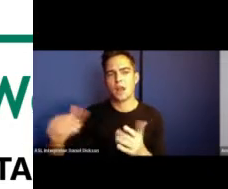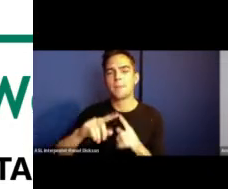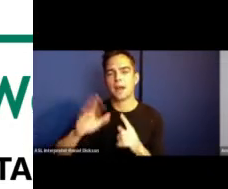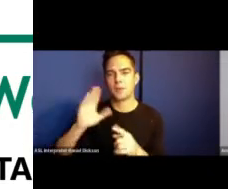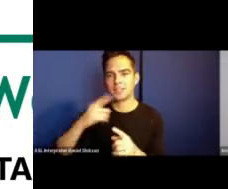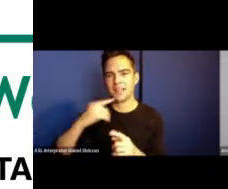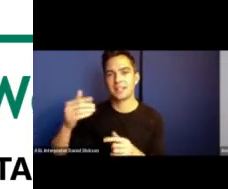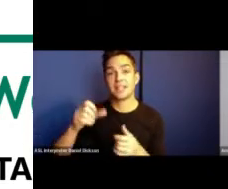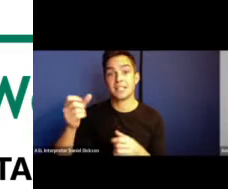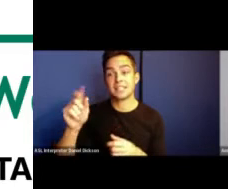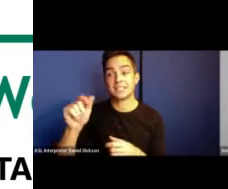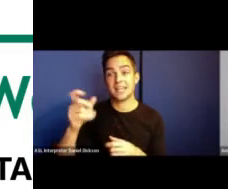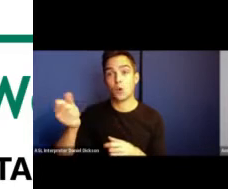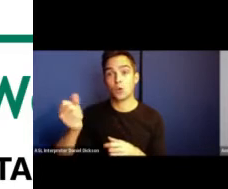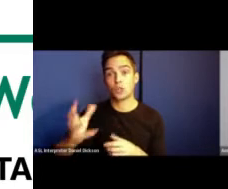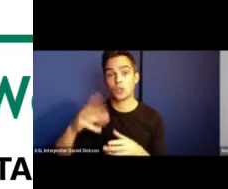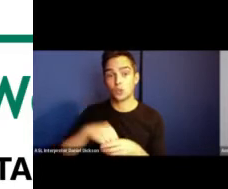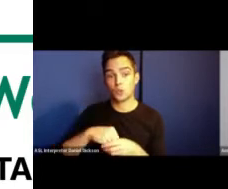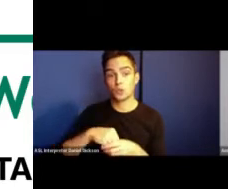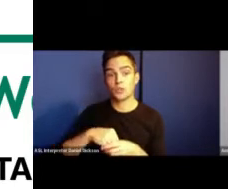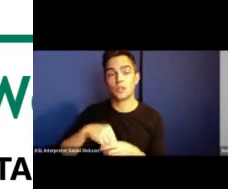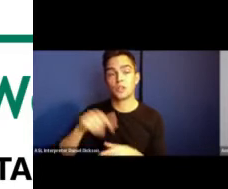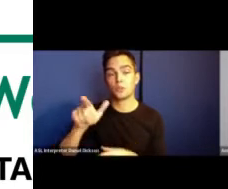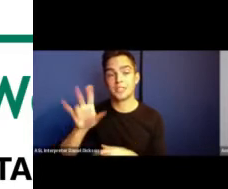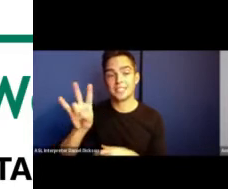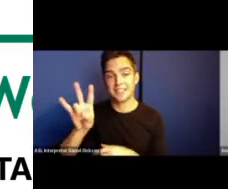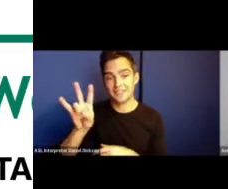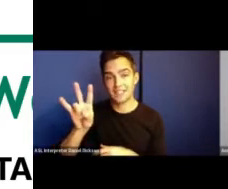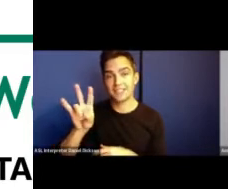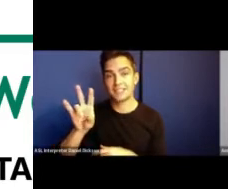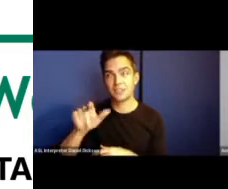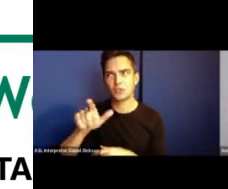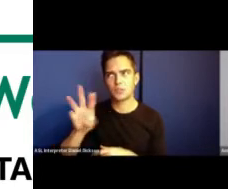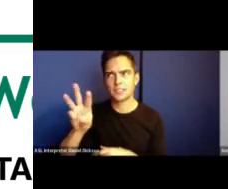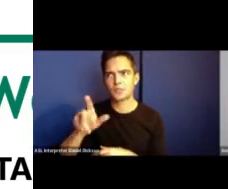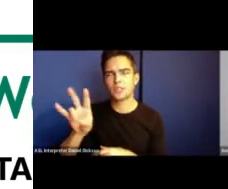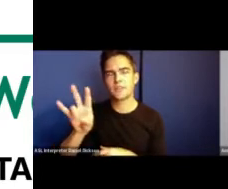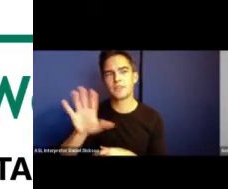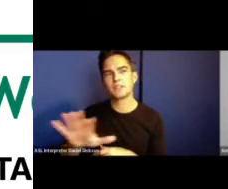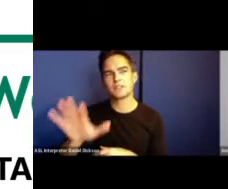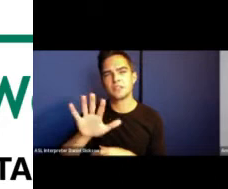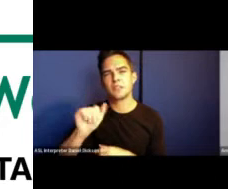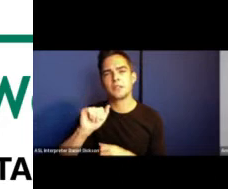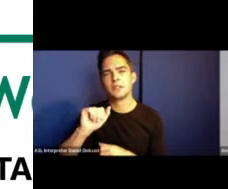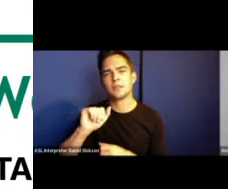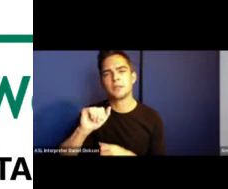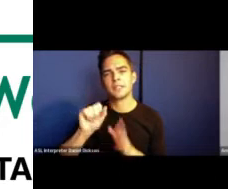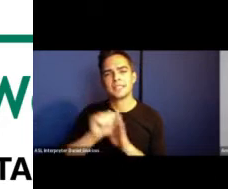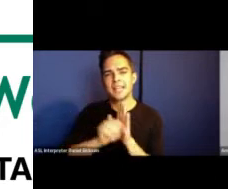stakeholders consists of 27, 26 or 27, statewide stakeholders